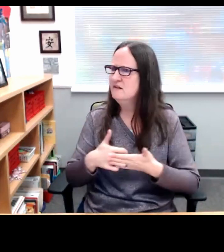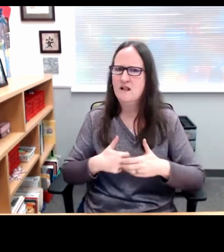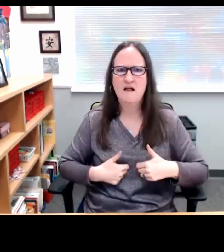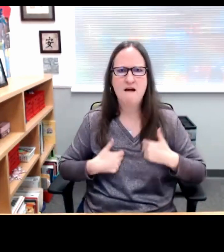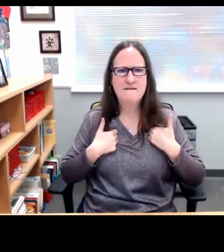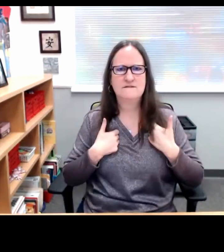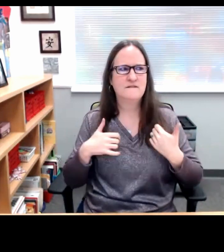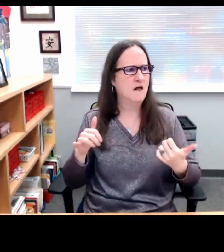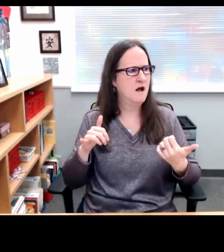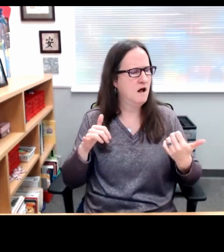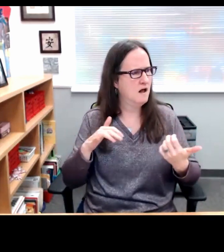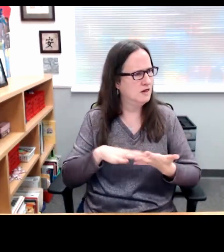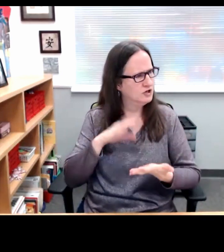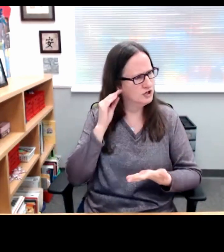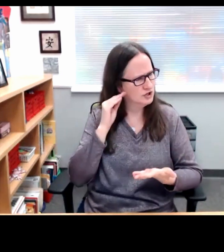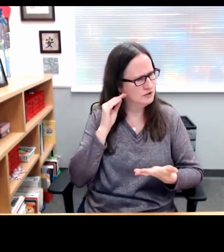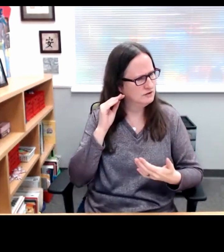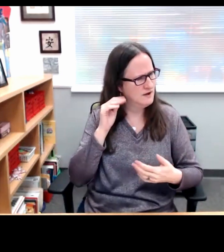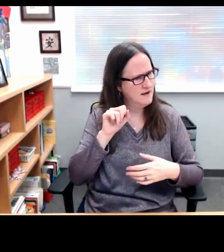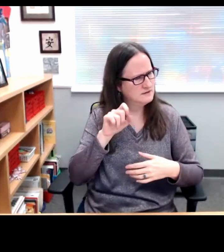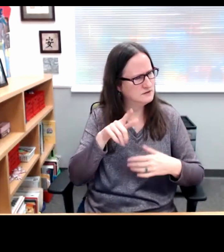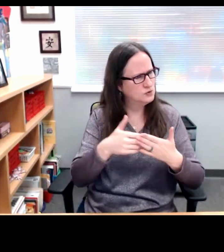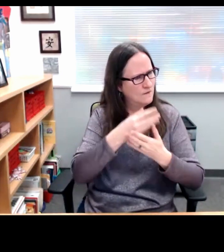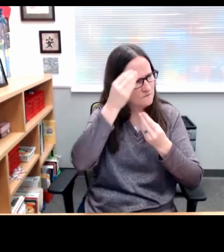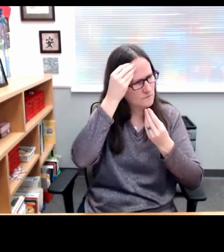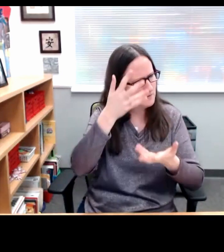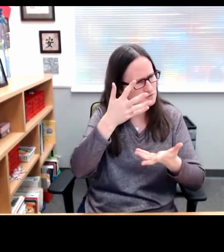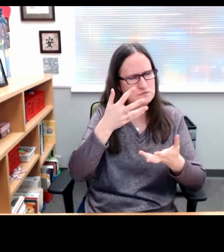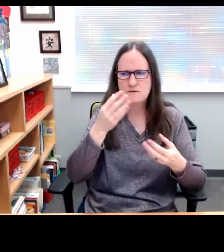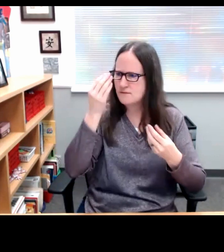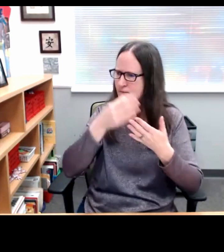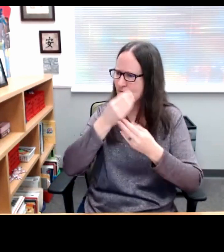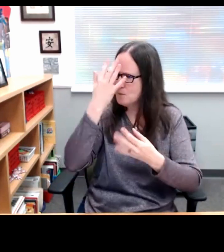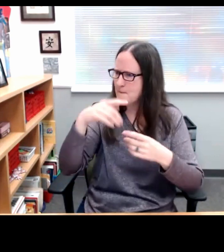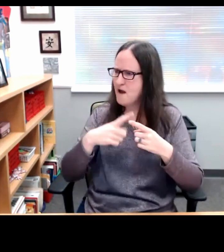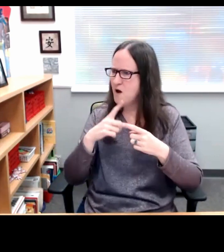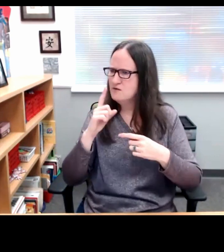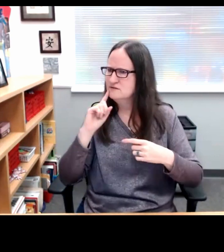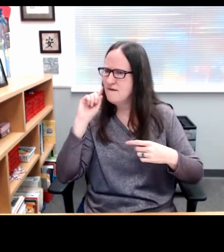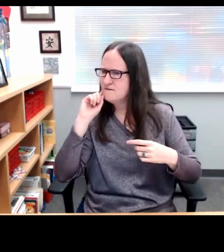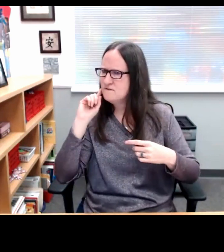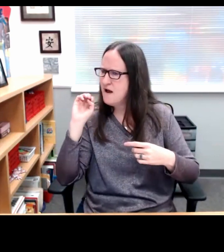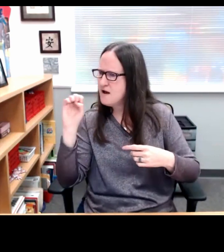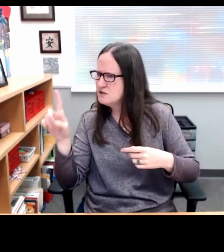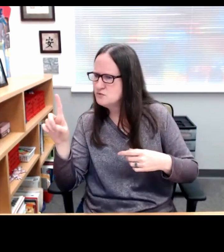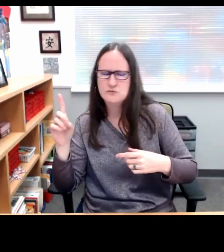With change, you can learn new things in life. You can learn ASL. You can learn information. You can